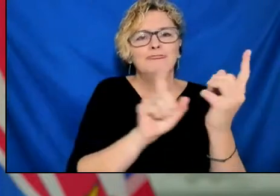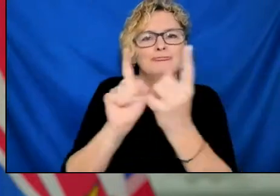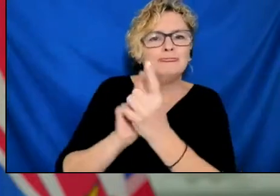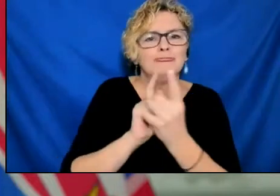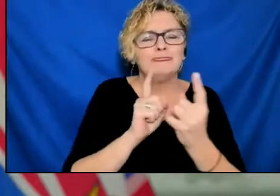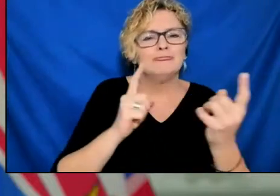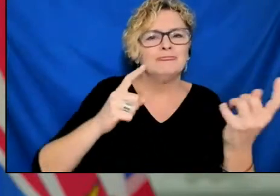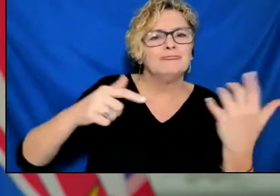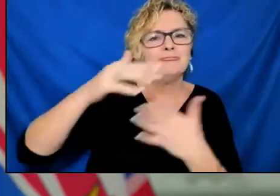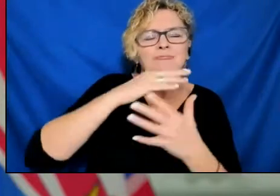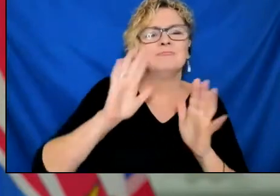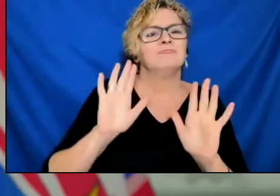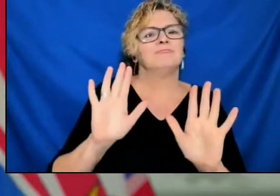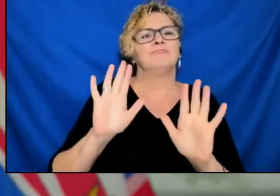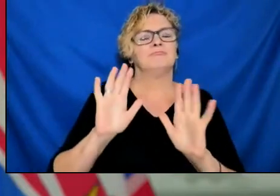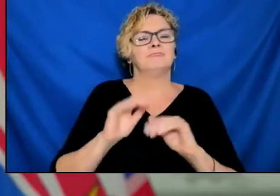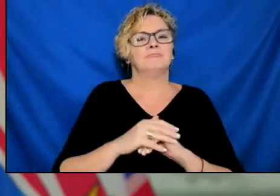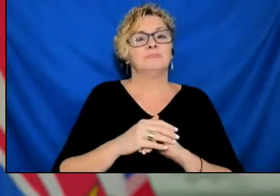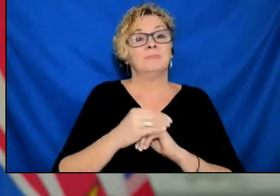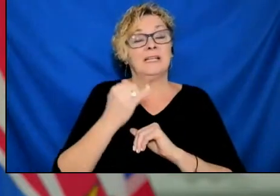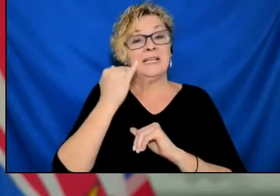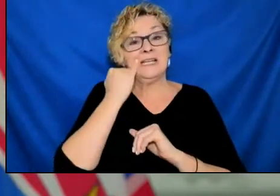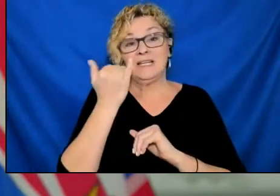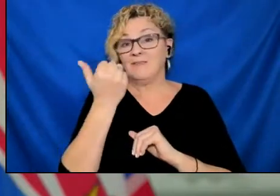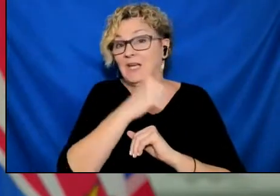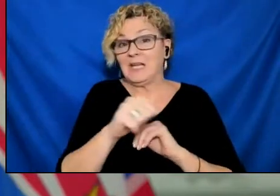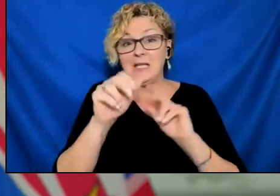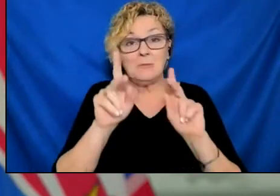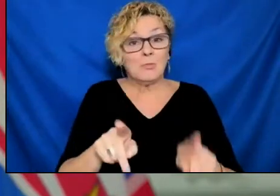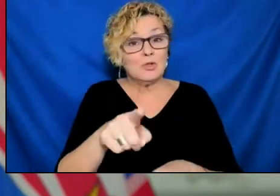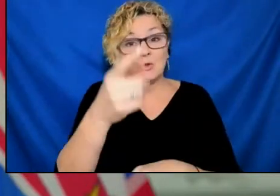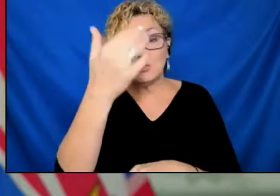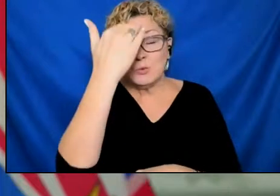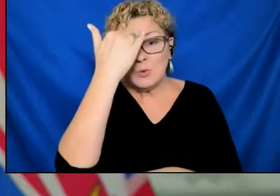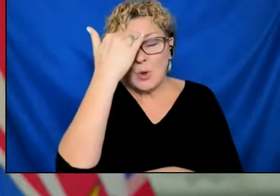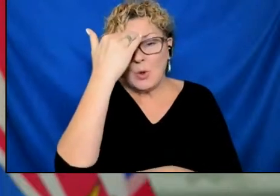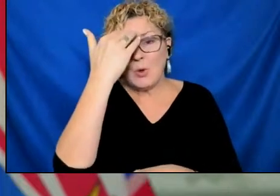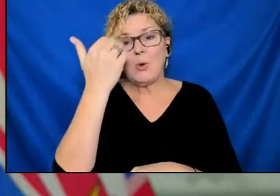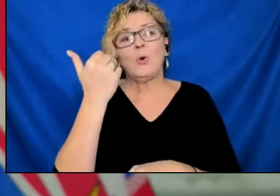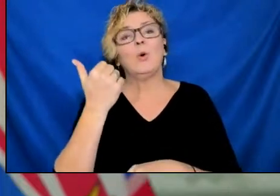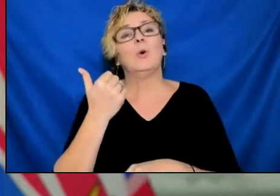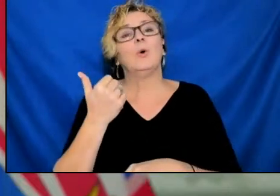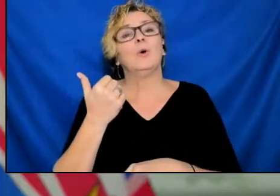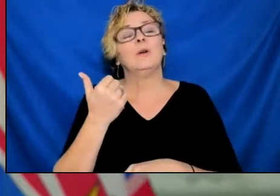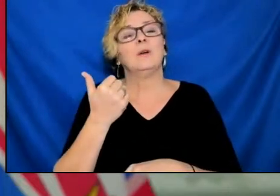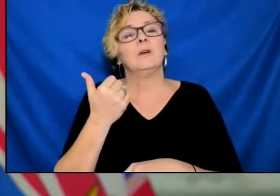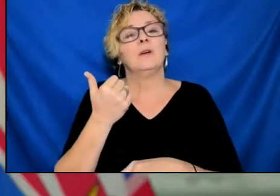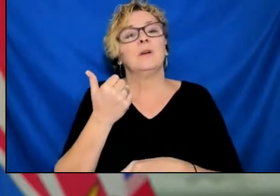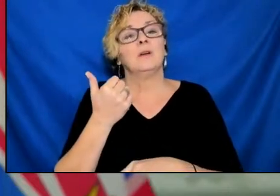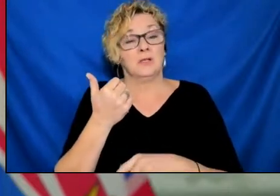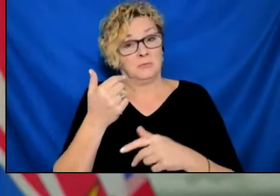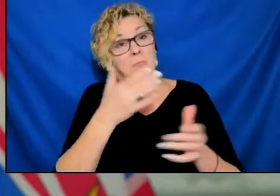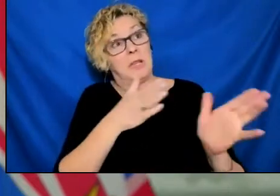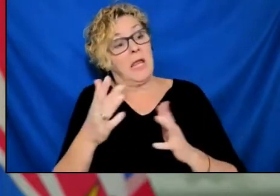your social circle has COVID, if you're feeling unwell yourself,